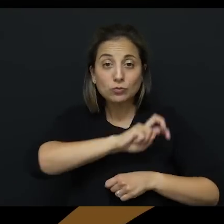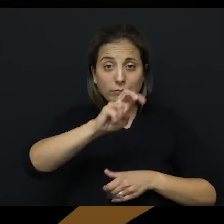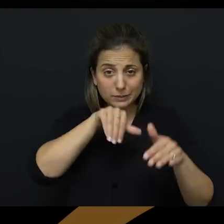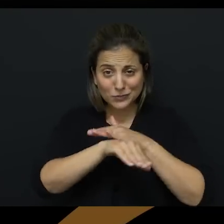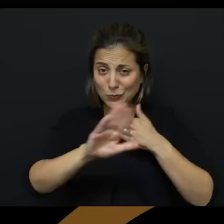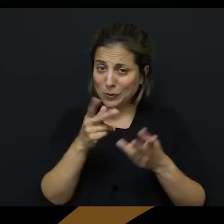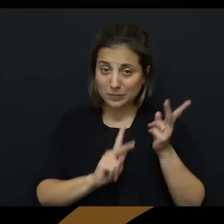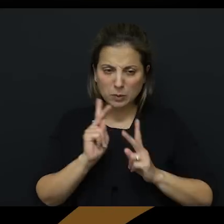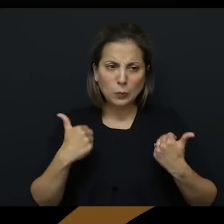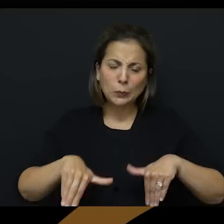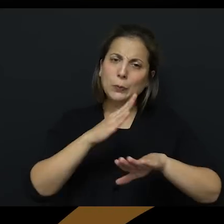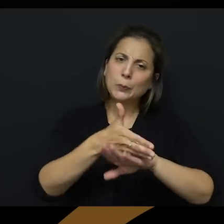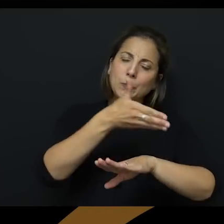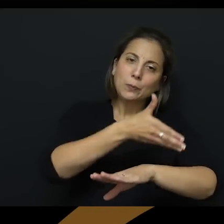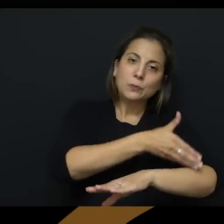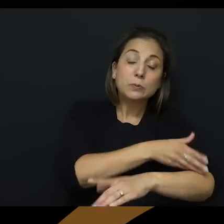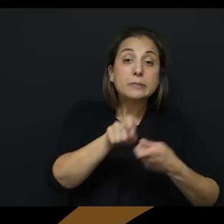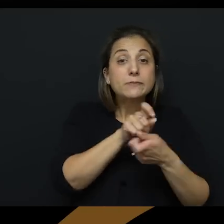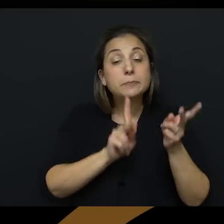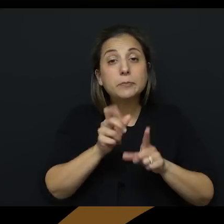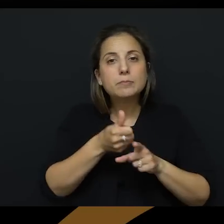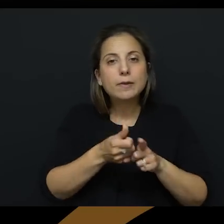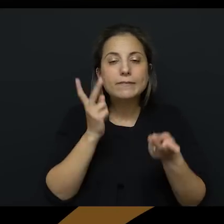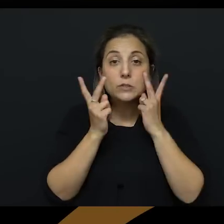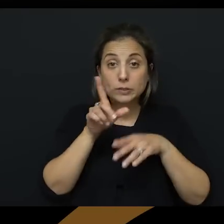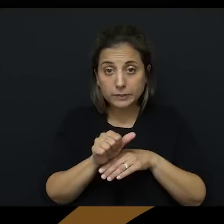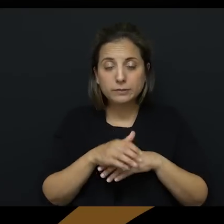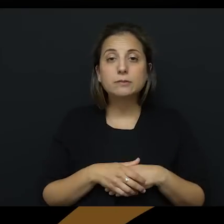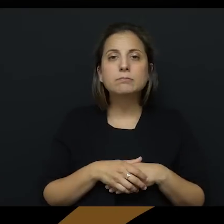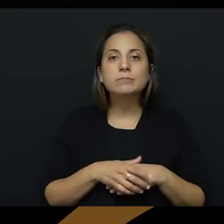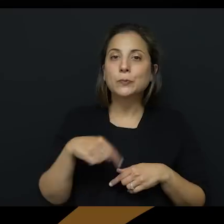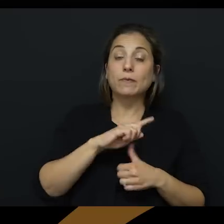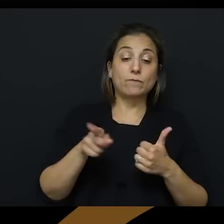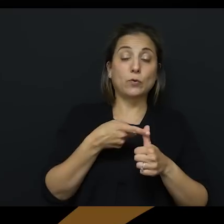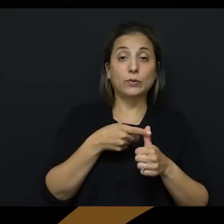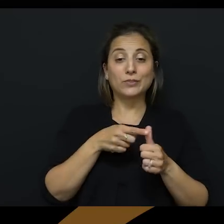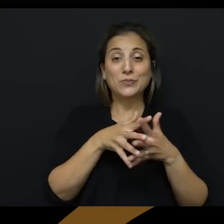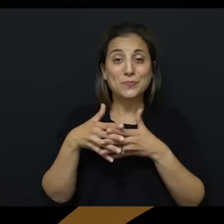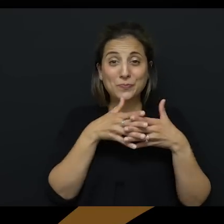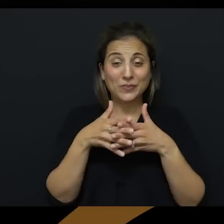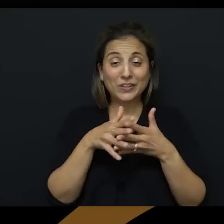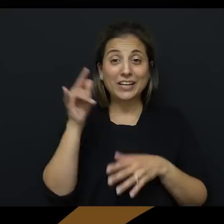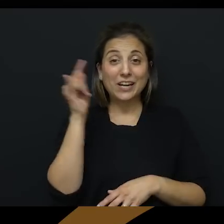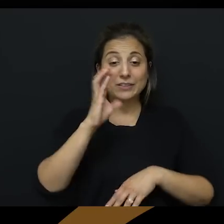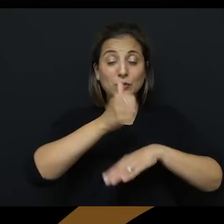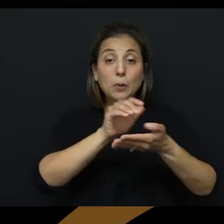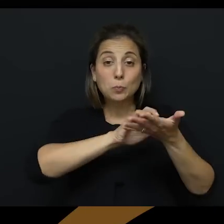Our mission is to ensure travel is accessible to all. And we've made great strides, particularly for passengers with visual disabilities